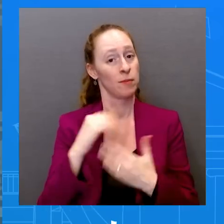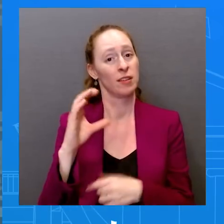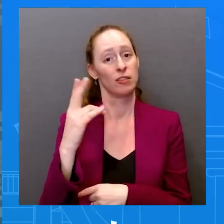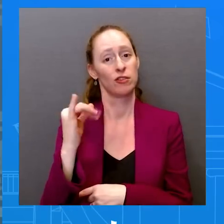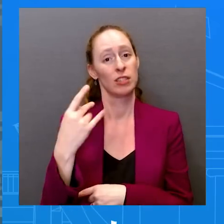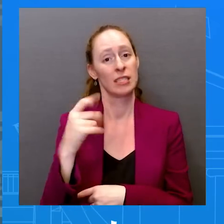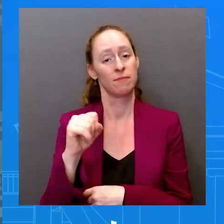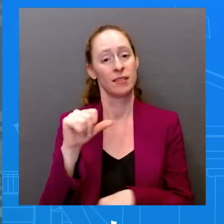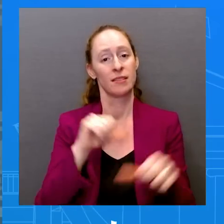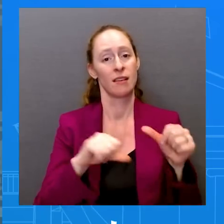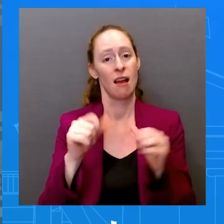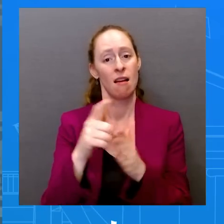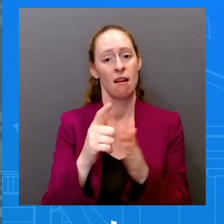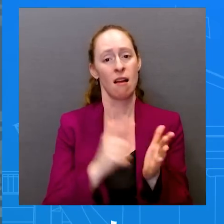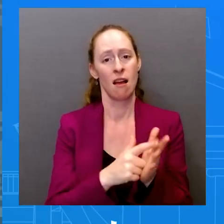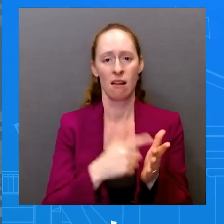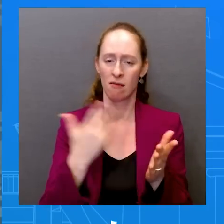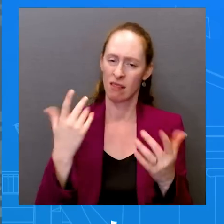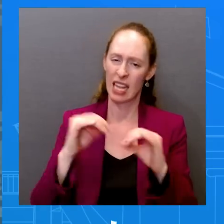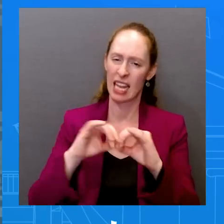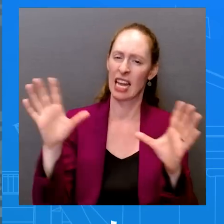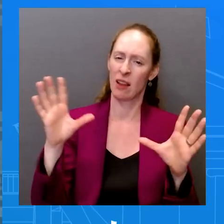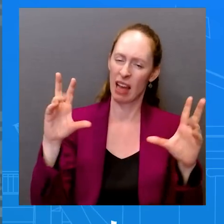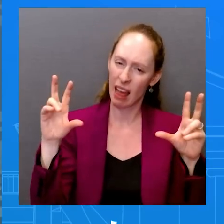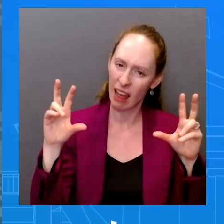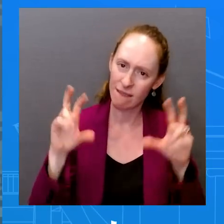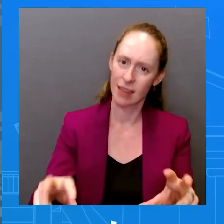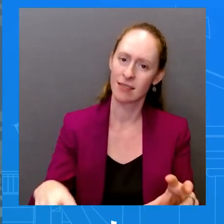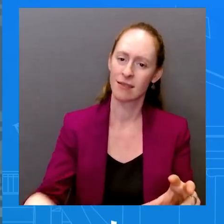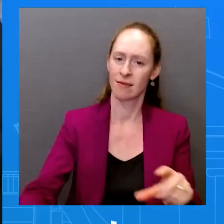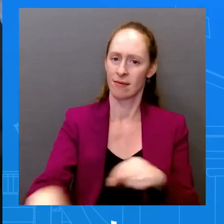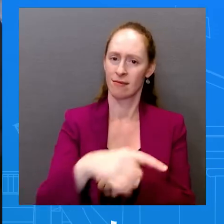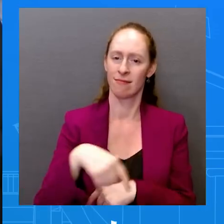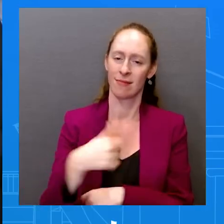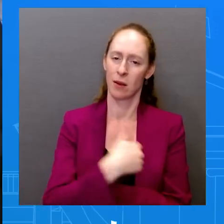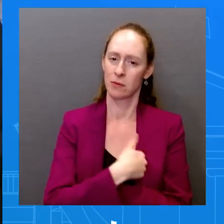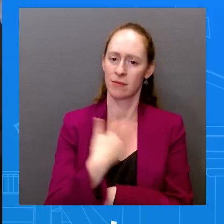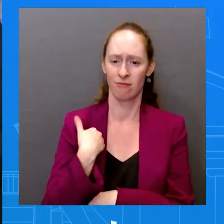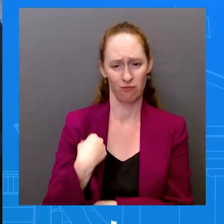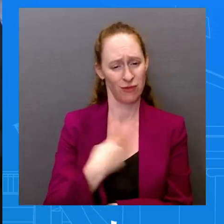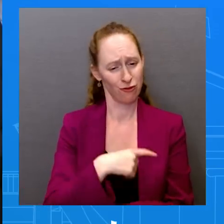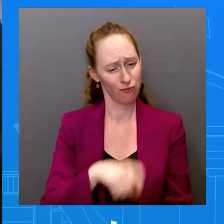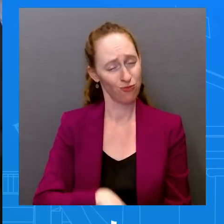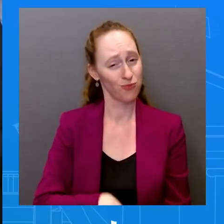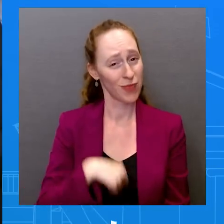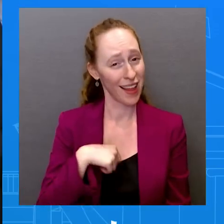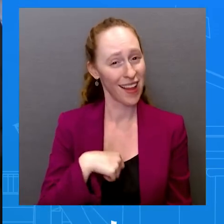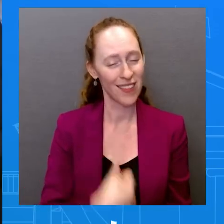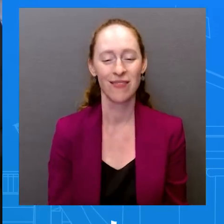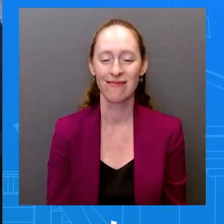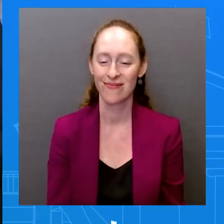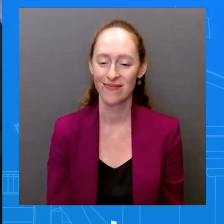With that, go ahead, Aamer. Good to see you. The Press: Good to see you, too. Does the White House support putting Senator